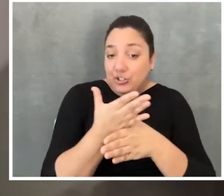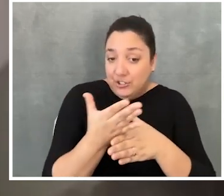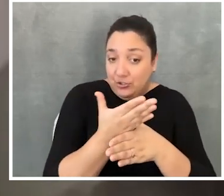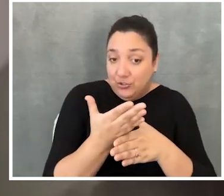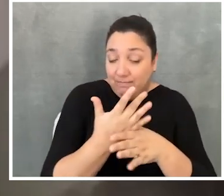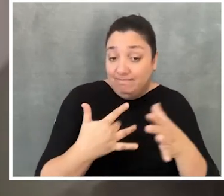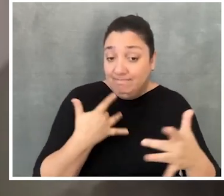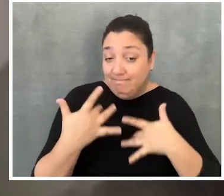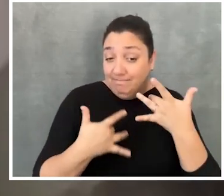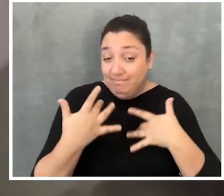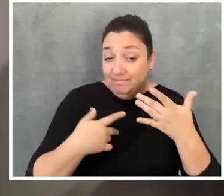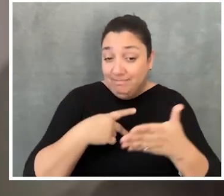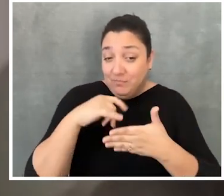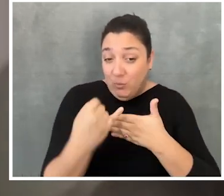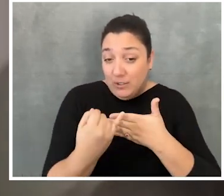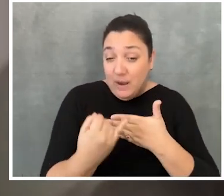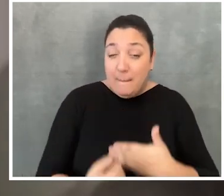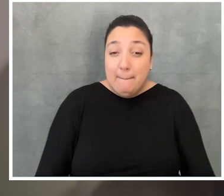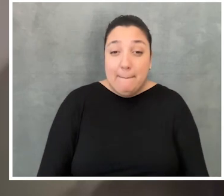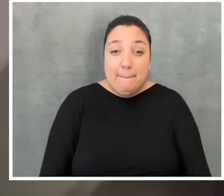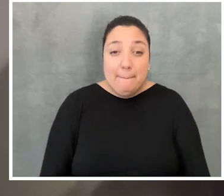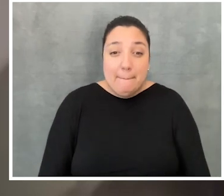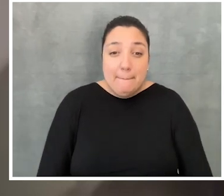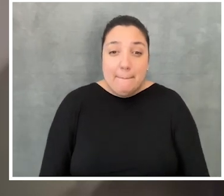an exciting project that the